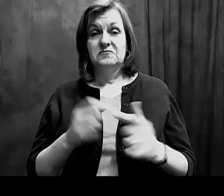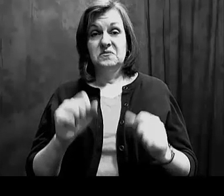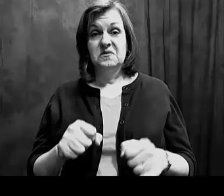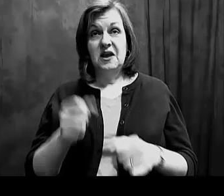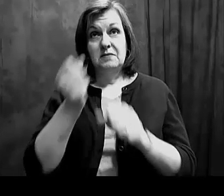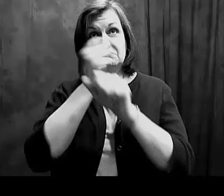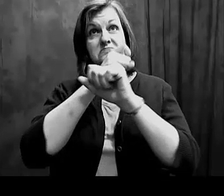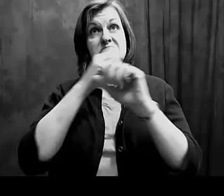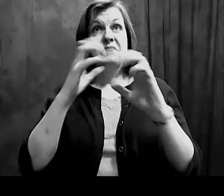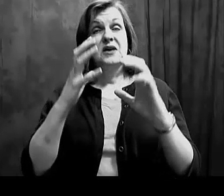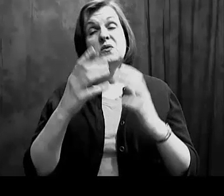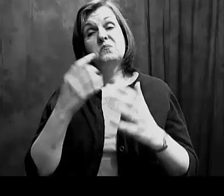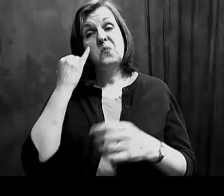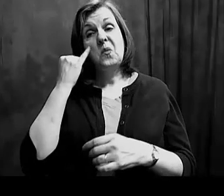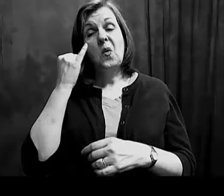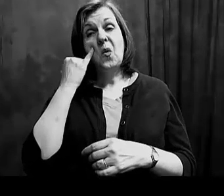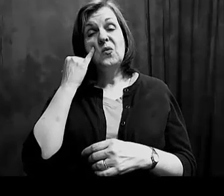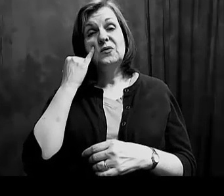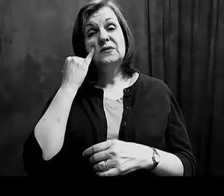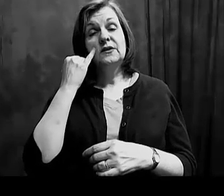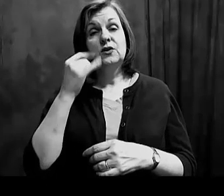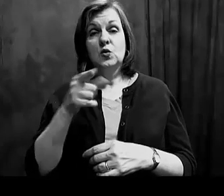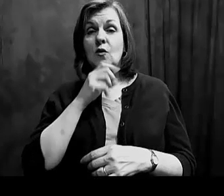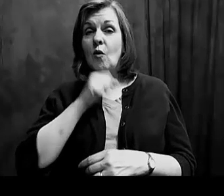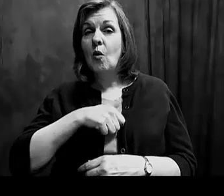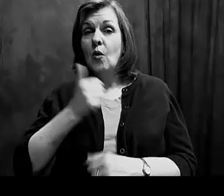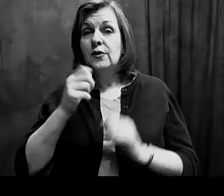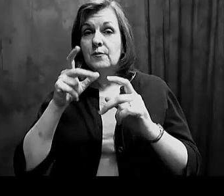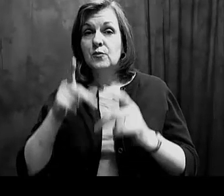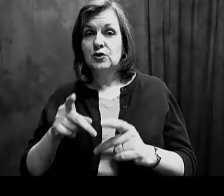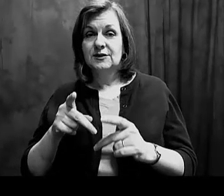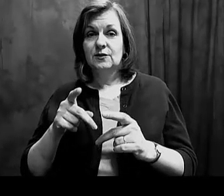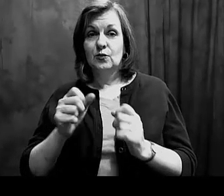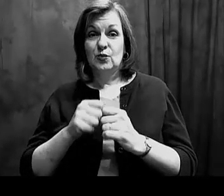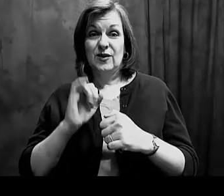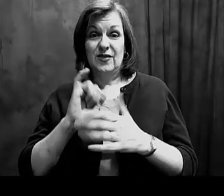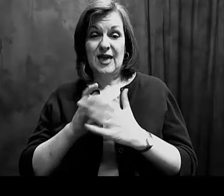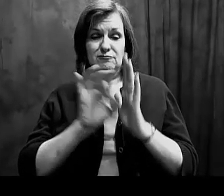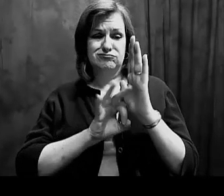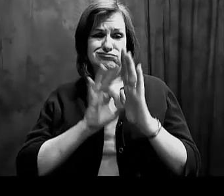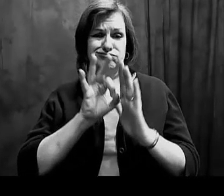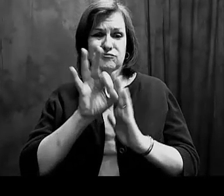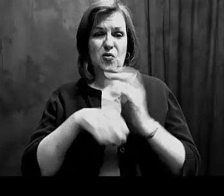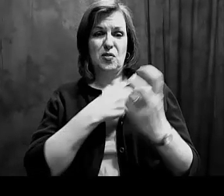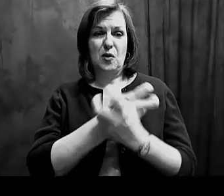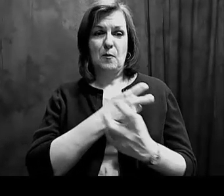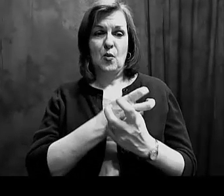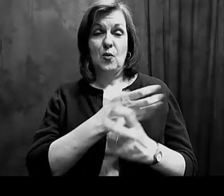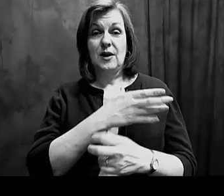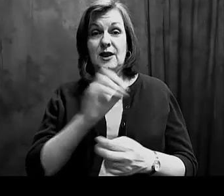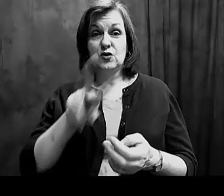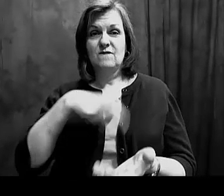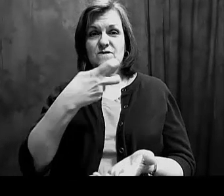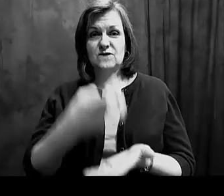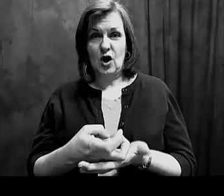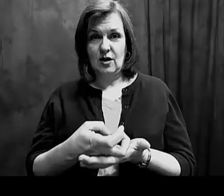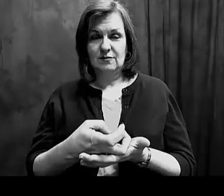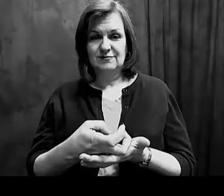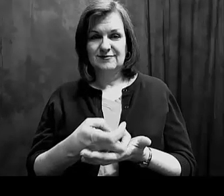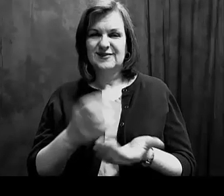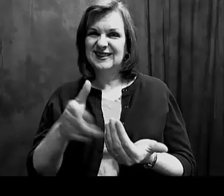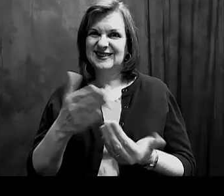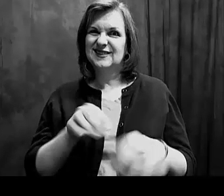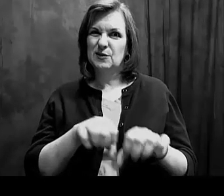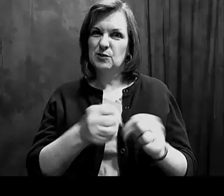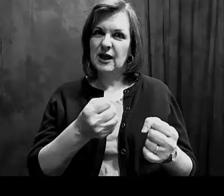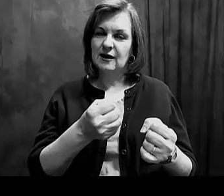if you are an older individual and you fall down this would be a very easy breaking point as compared here -- see how much thicker it is